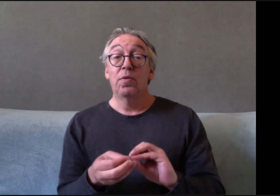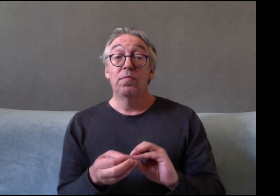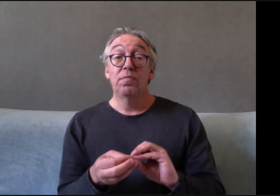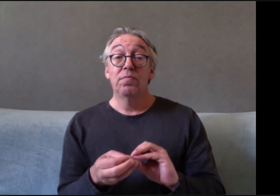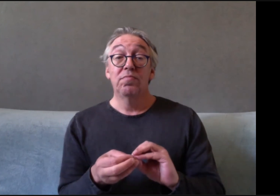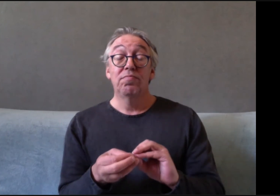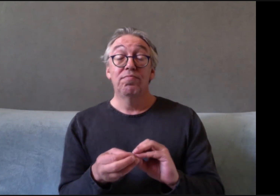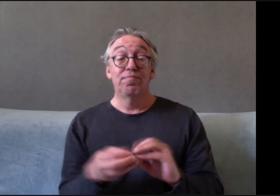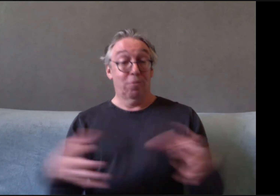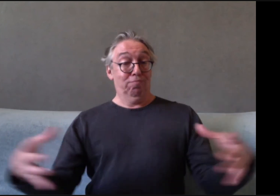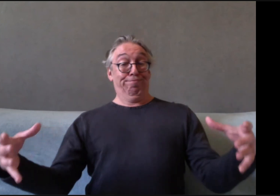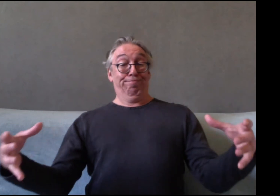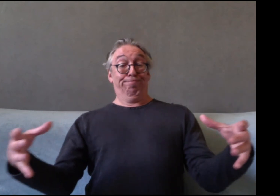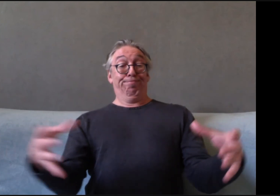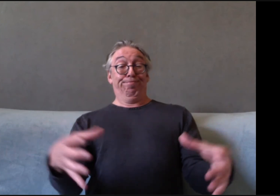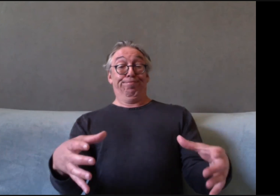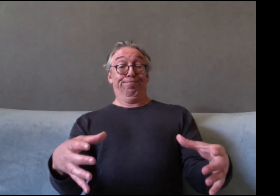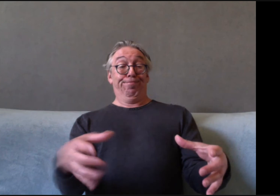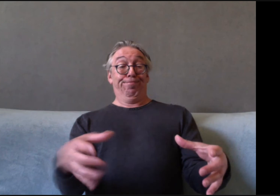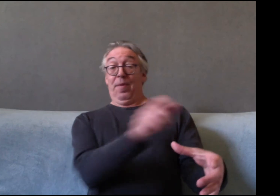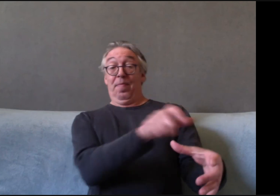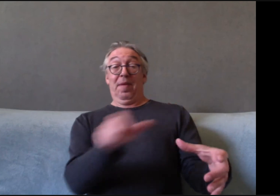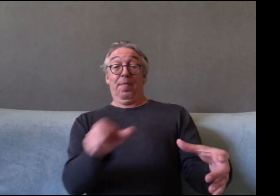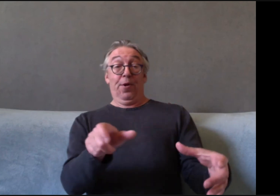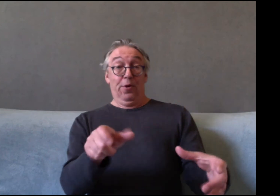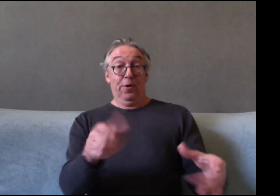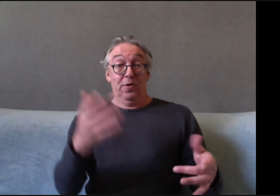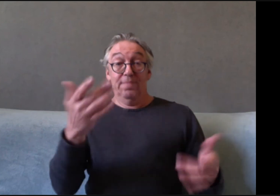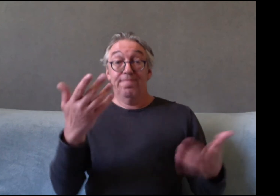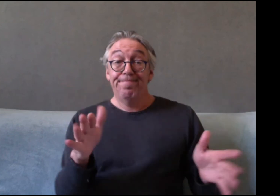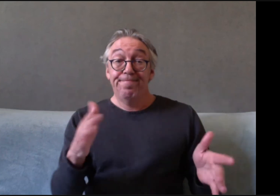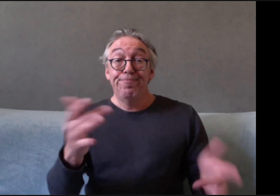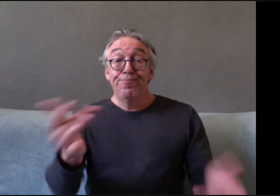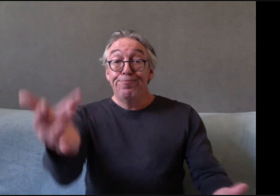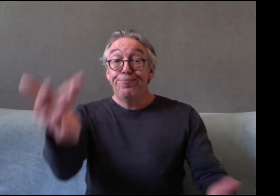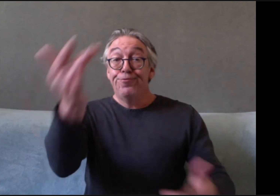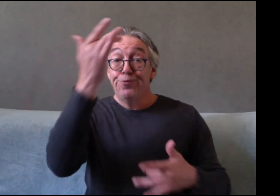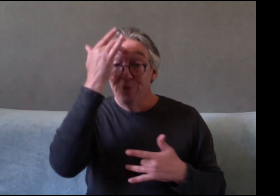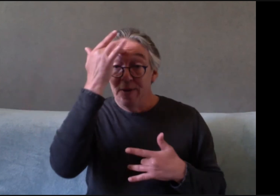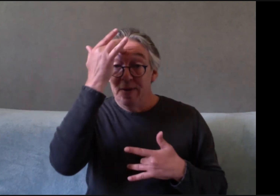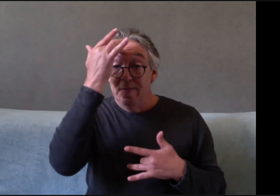who are already checked with the official exams for COVID-19.